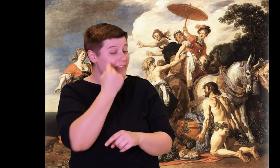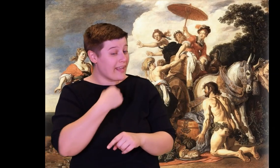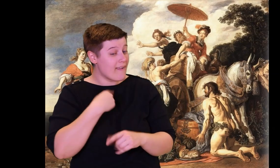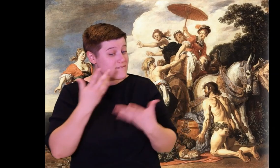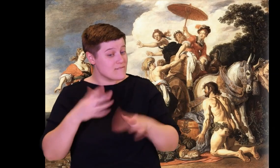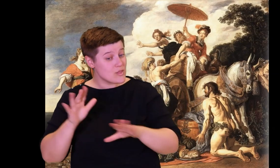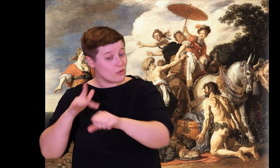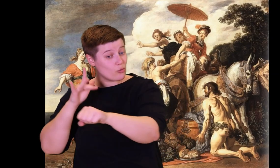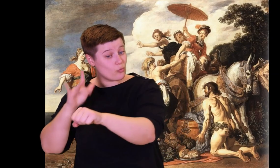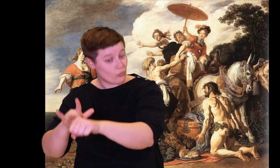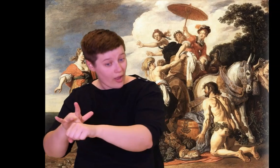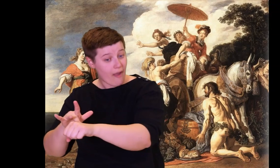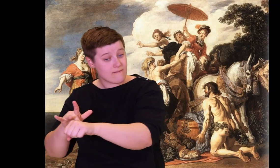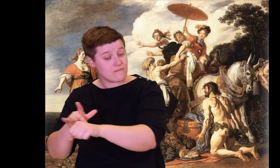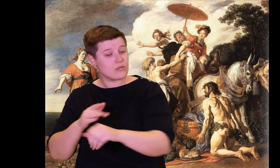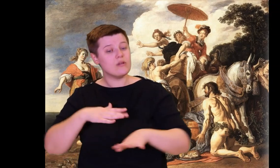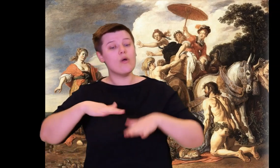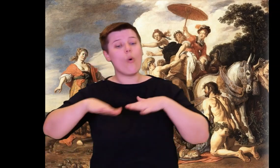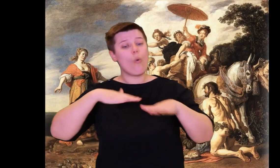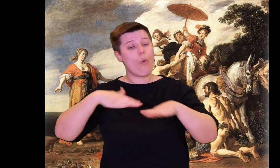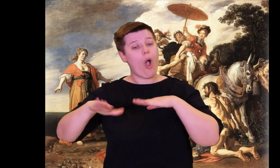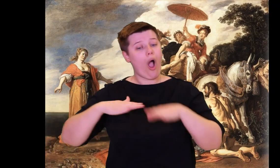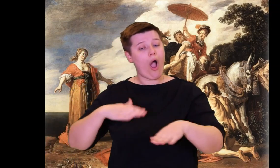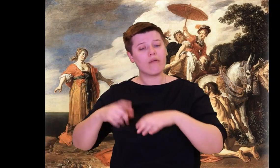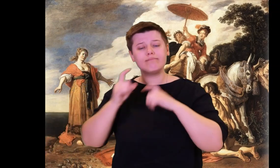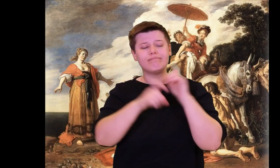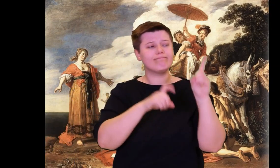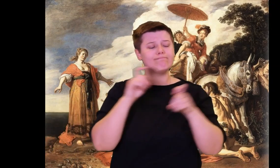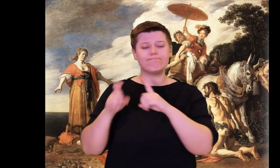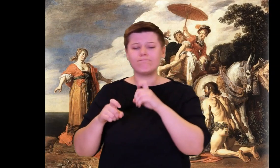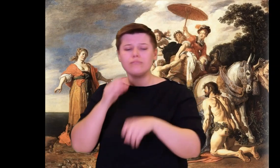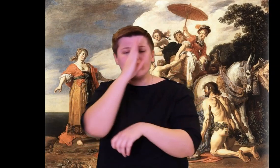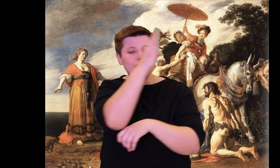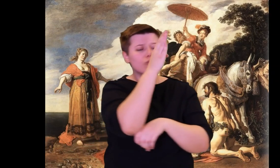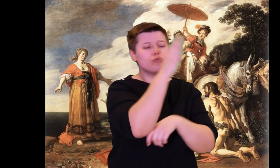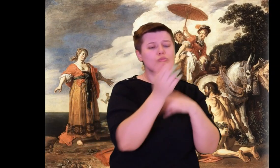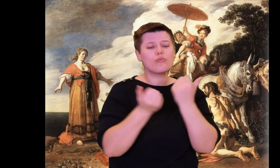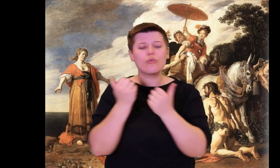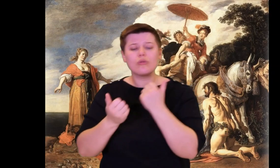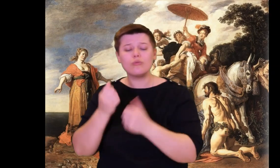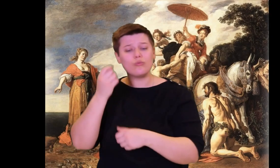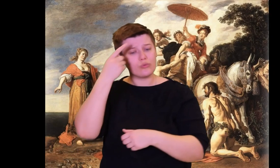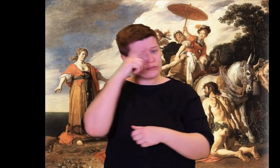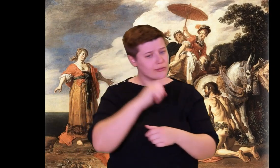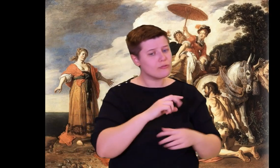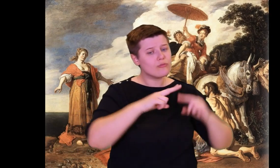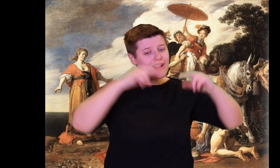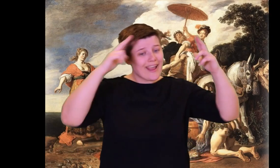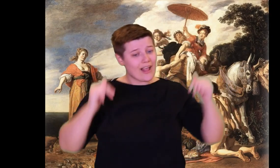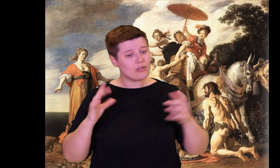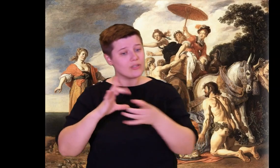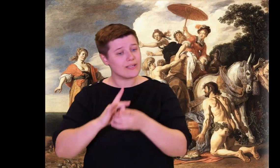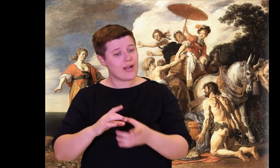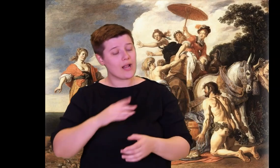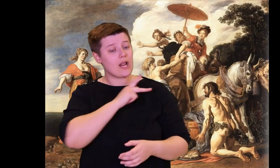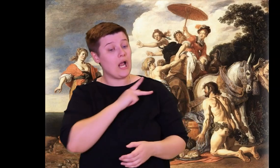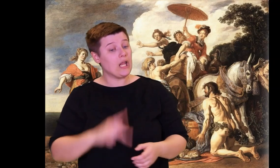But listen, stranger, I will explain the quickest way to gain my father’s help to make your way back home.